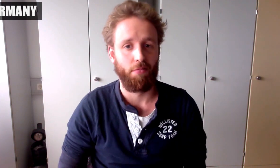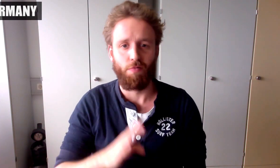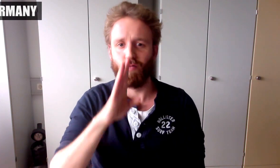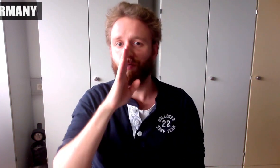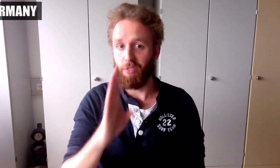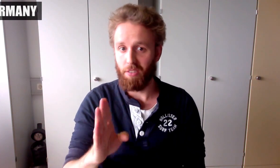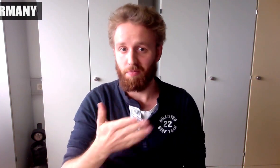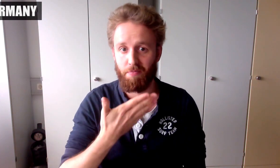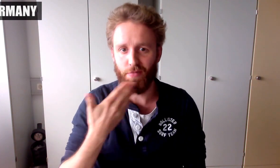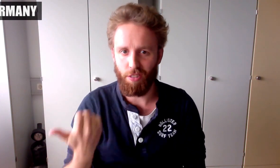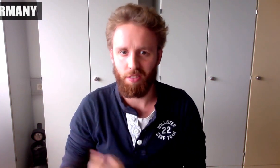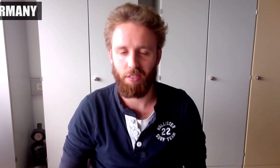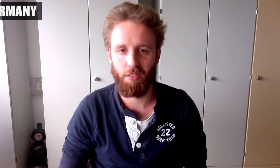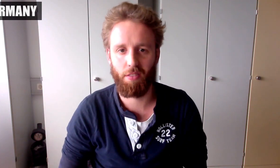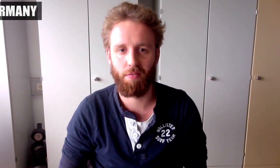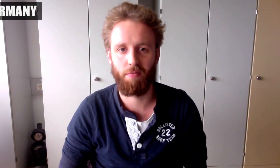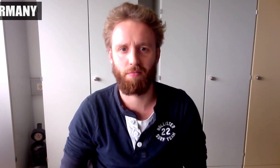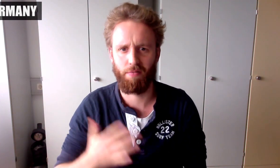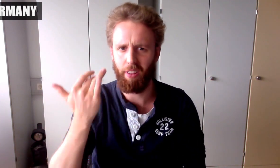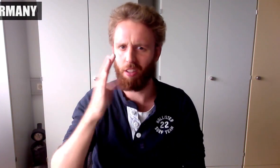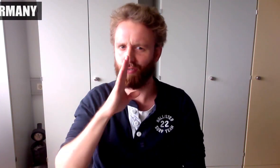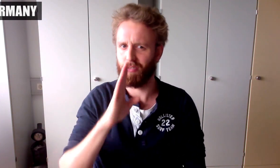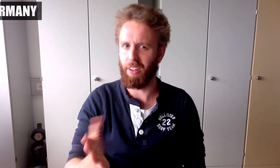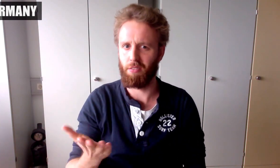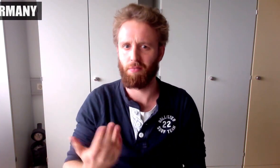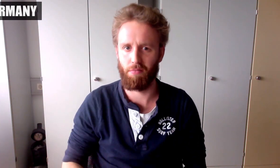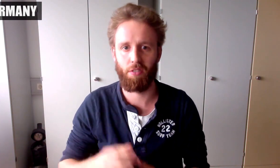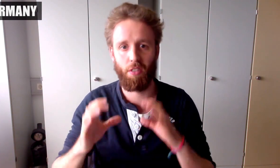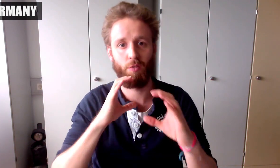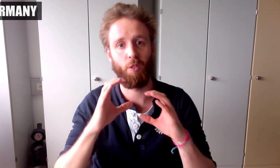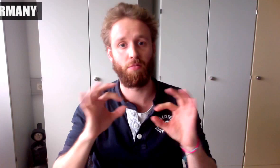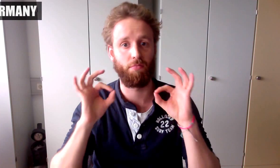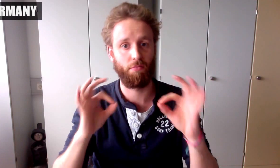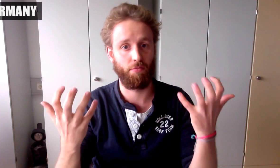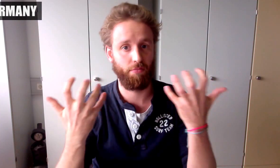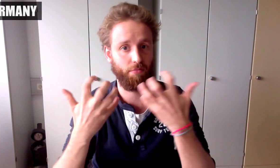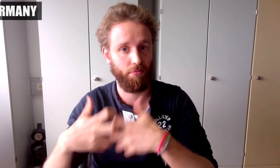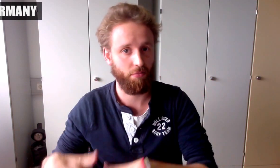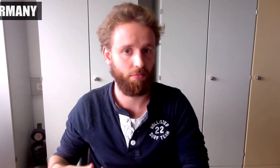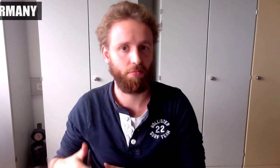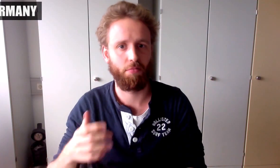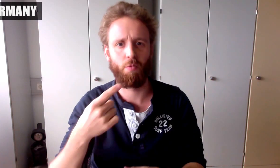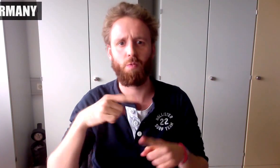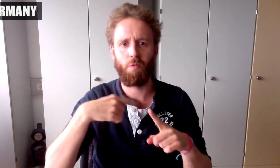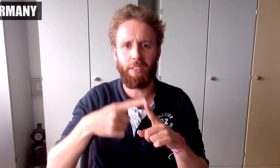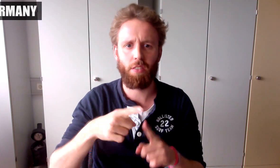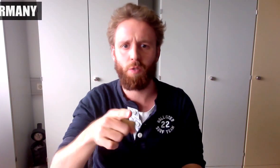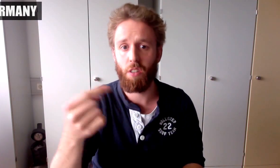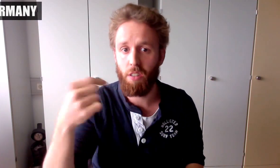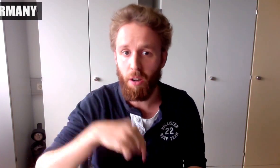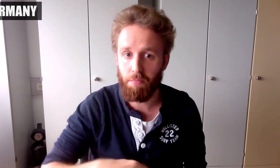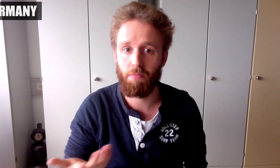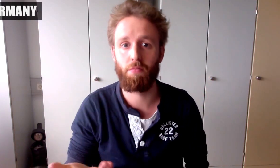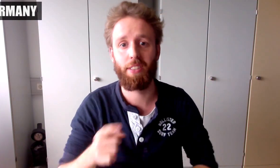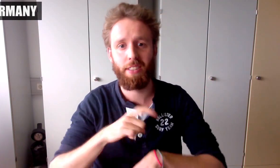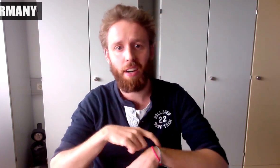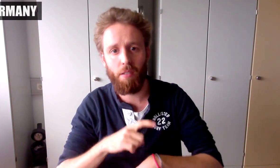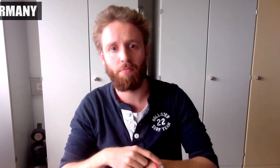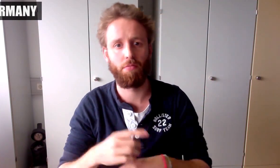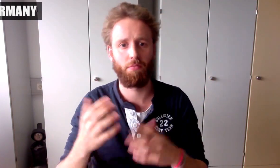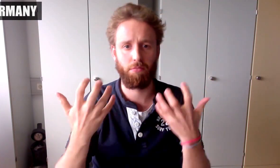Talking to the person directly is better for clear communication. When you're coming, what time, when, etc.